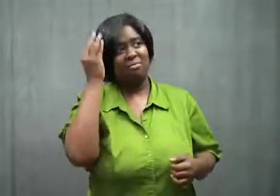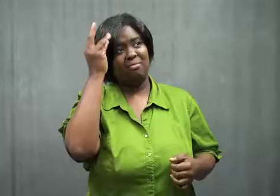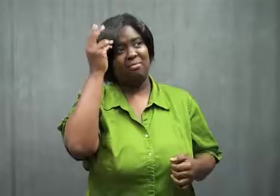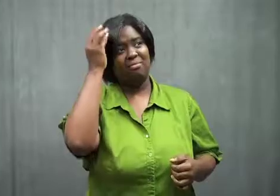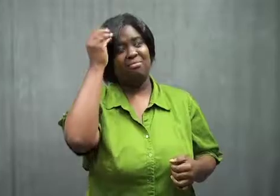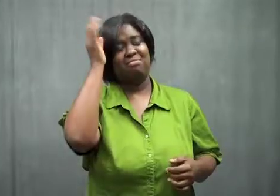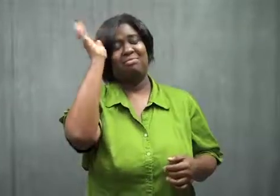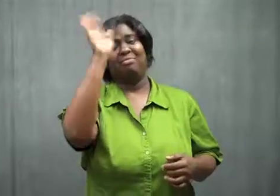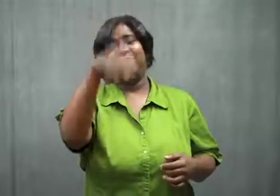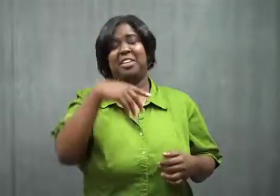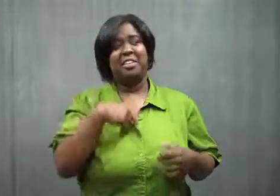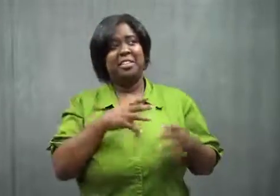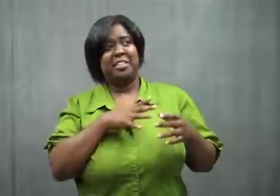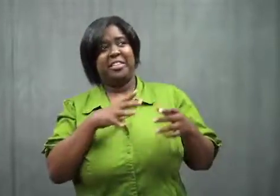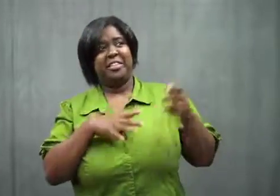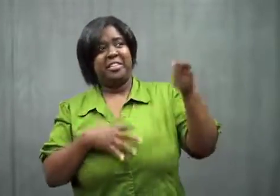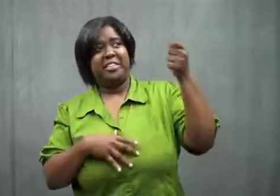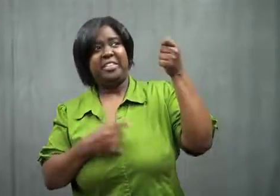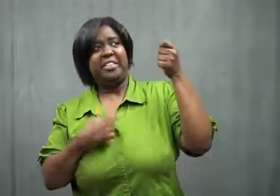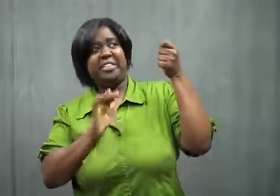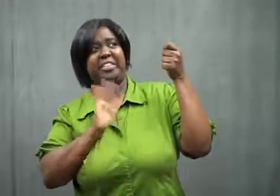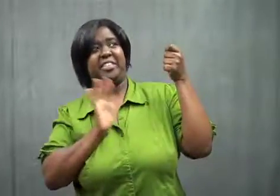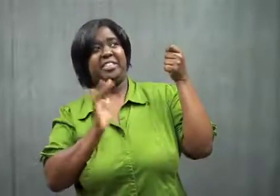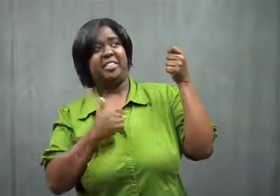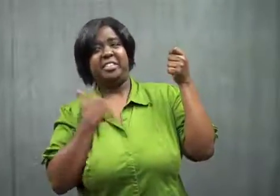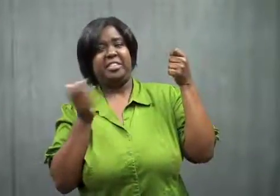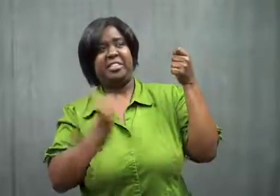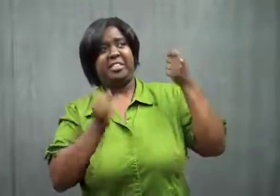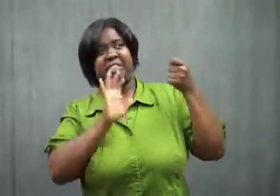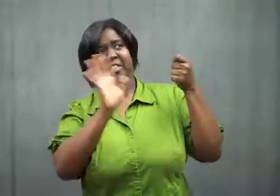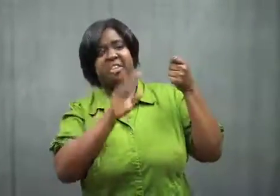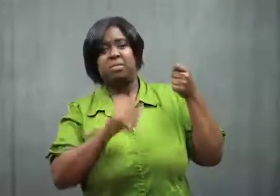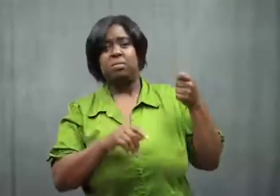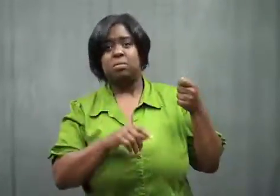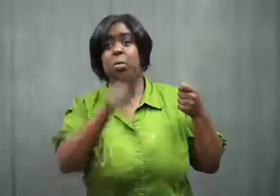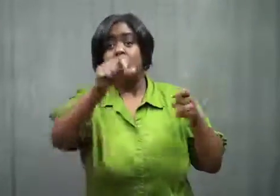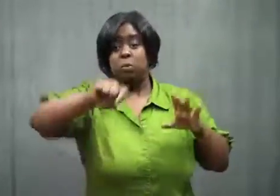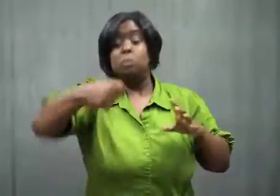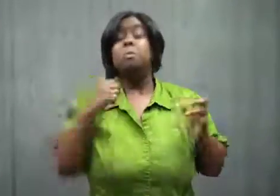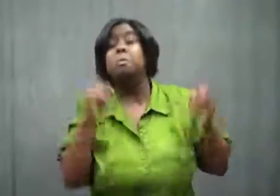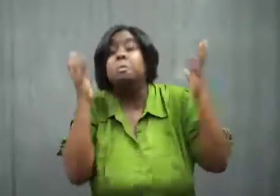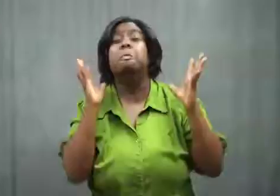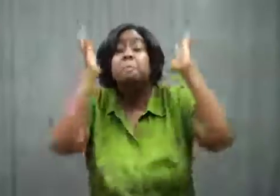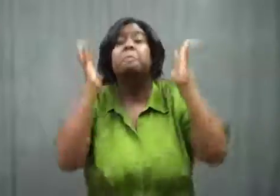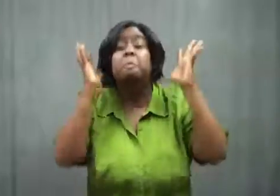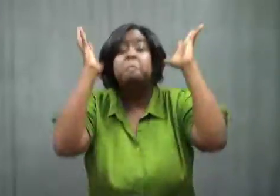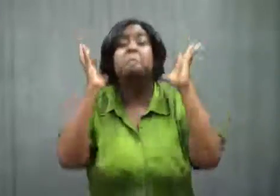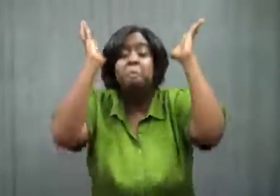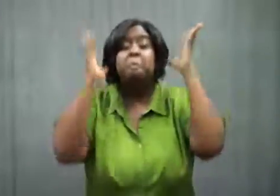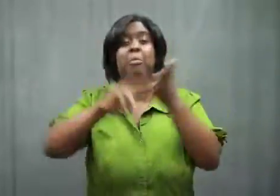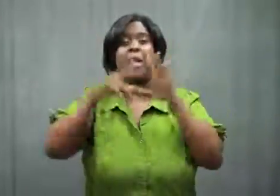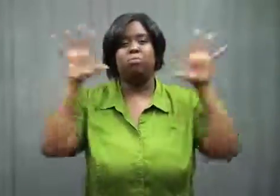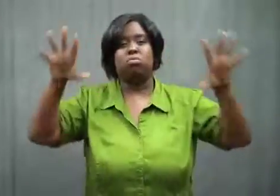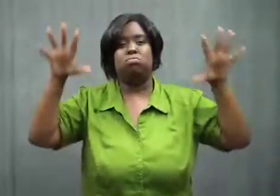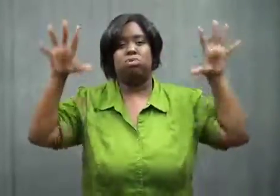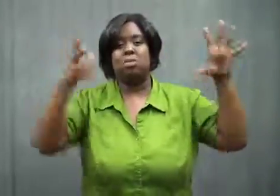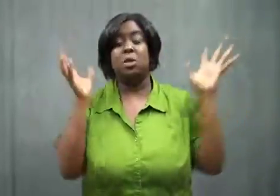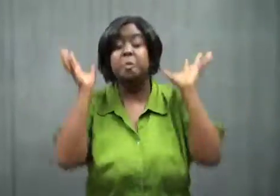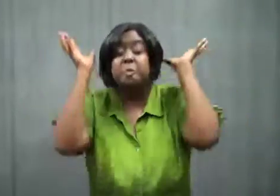It was a thought. I took the keys and assured her I wouldn't.